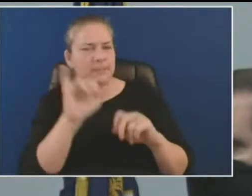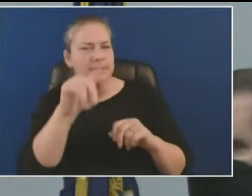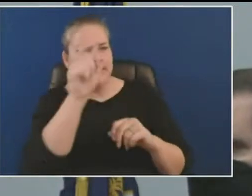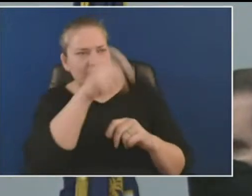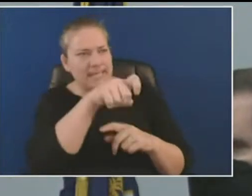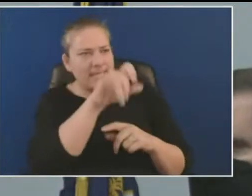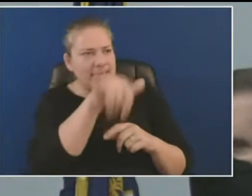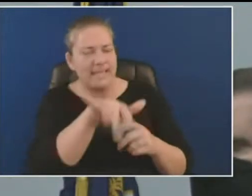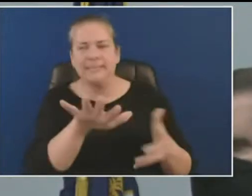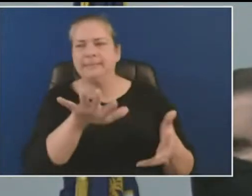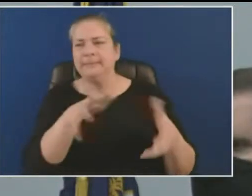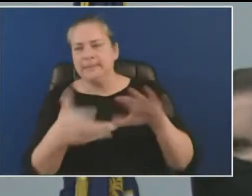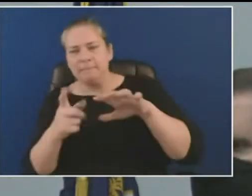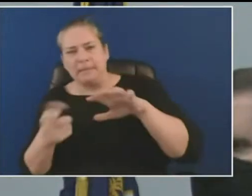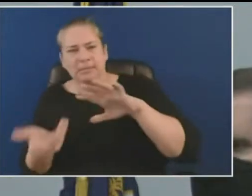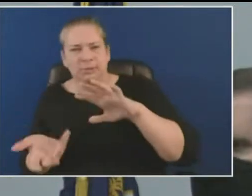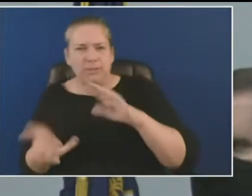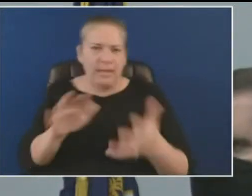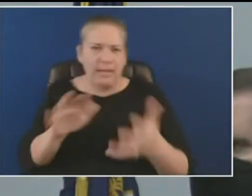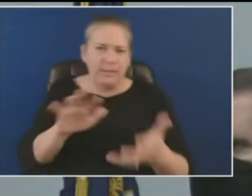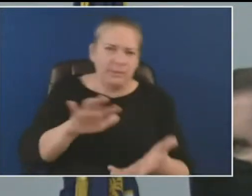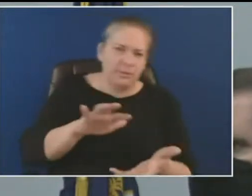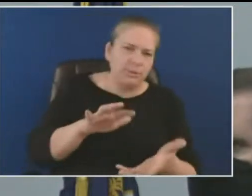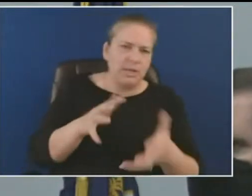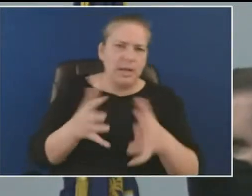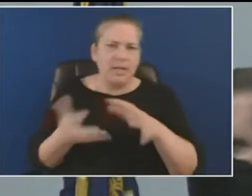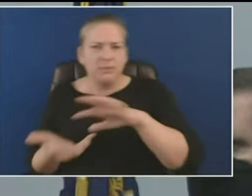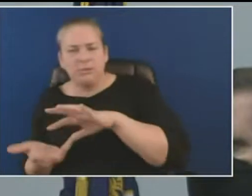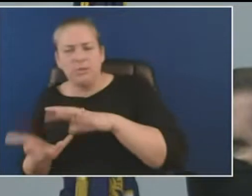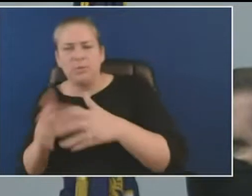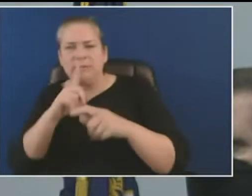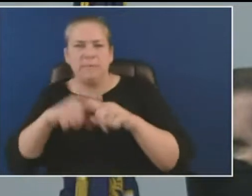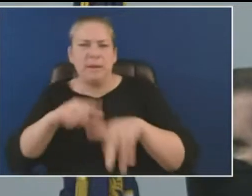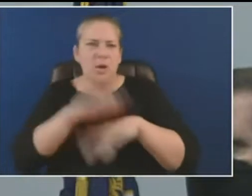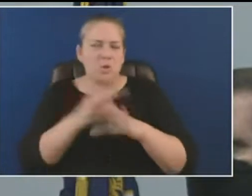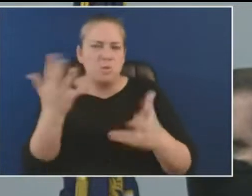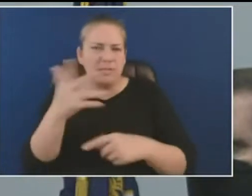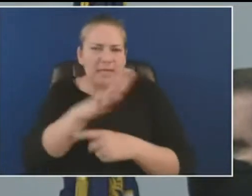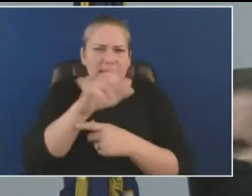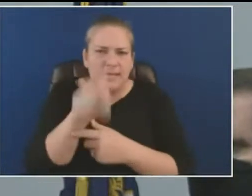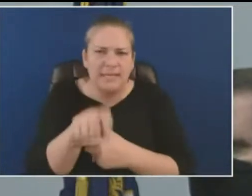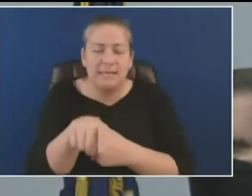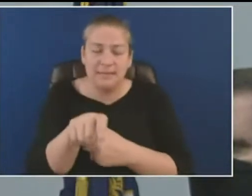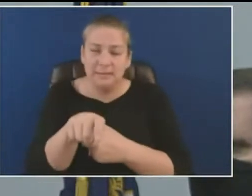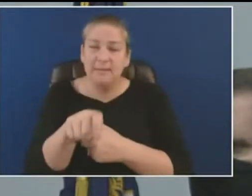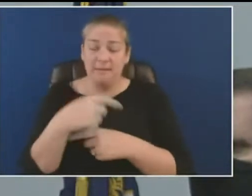where we are currently engaged. And my expectation is that it will continue to evolve even further as